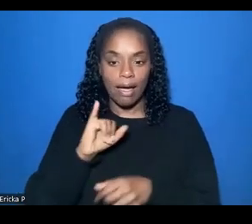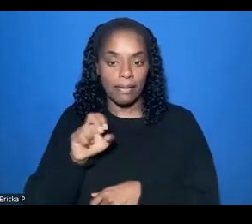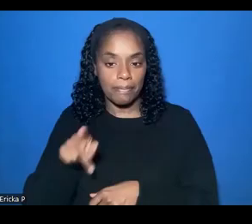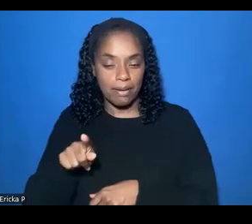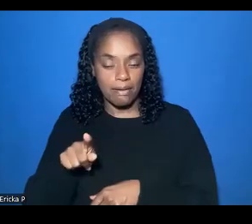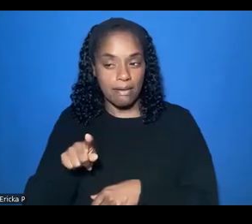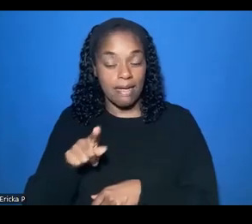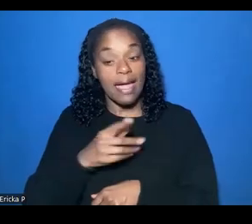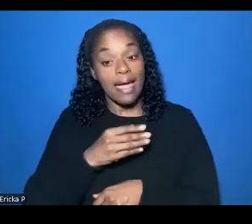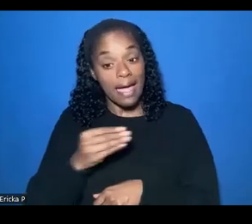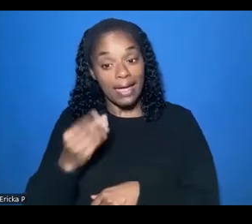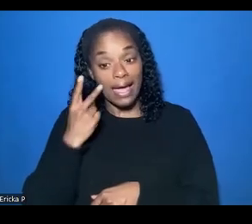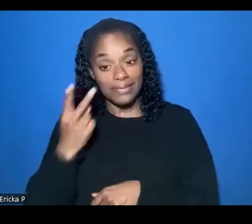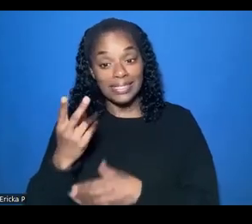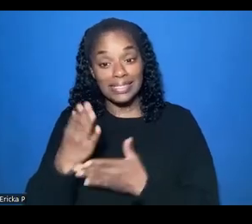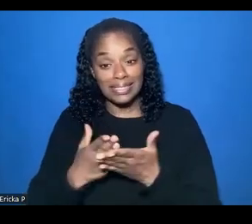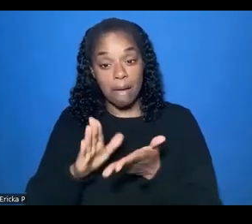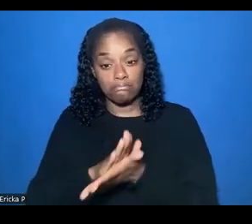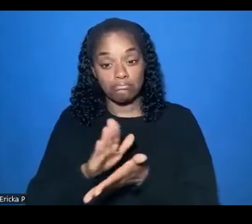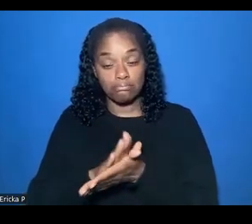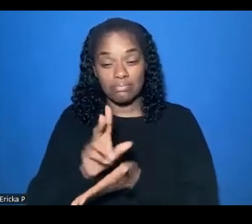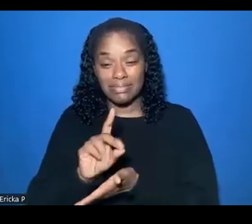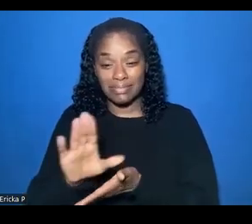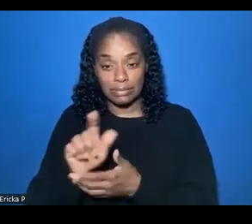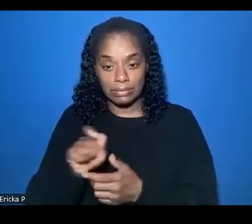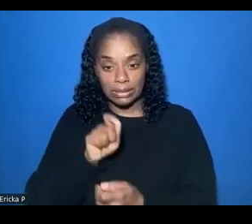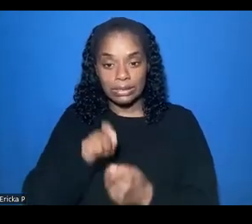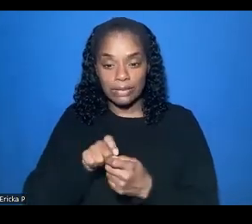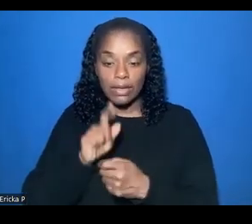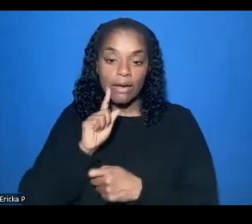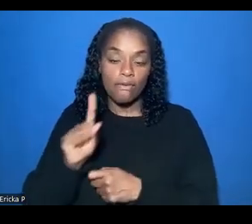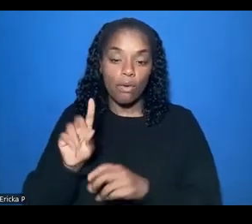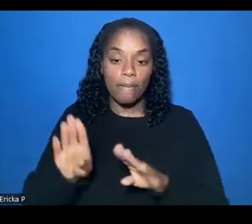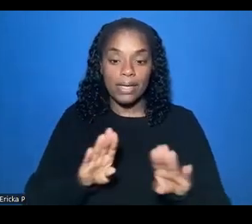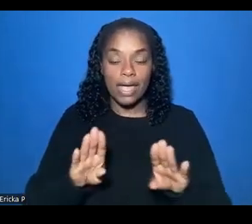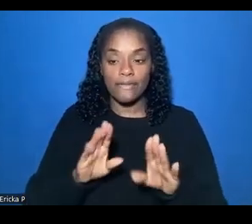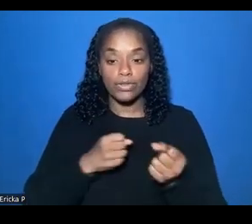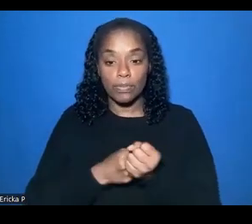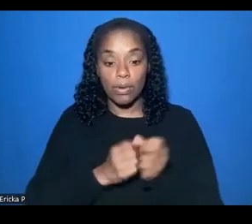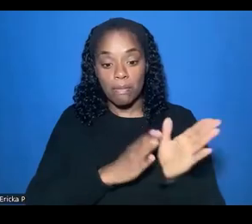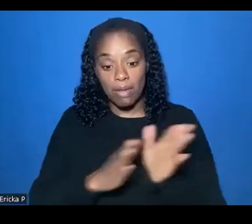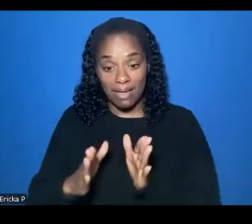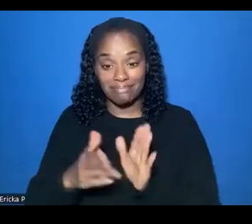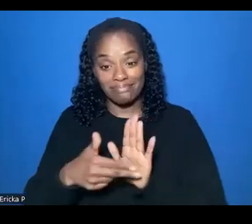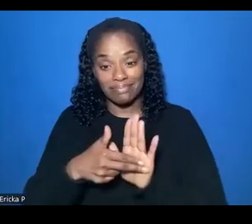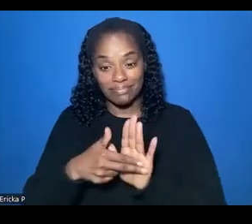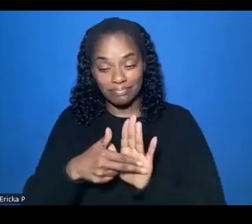seen documents that are specific to Behavior Support Plans. And they're identified as Behavior Support Plans.